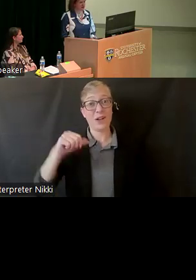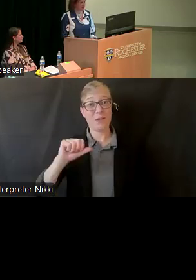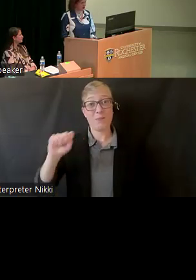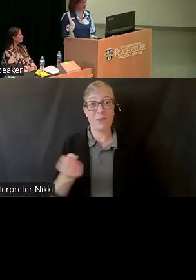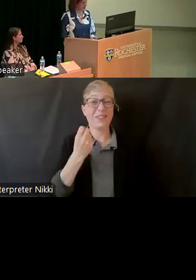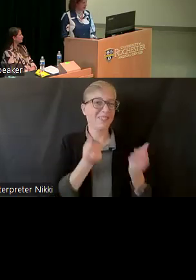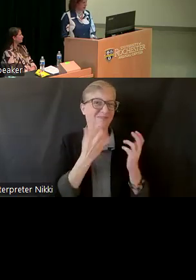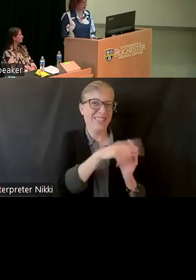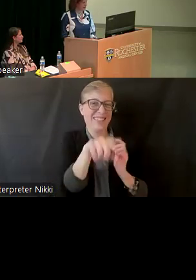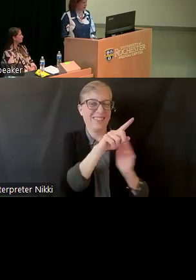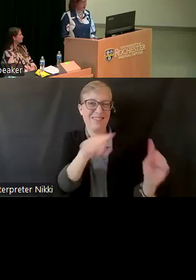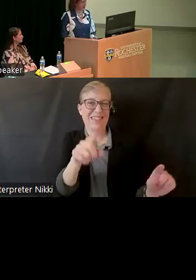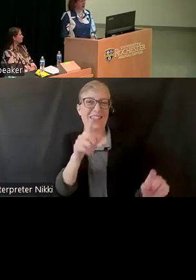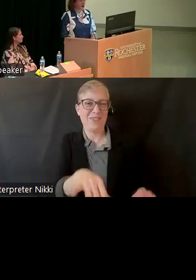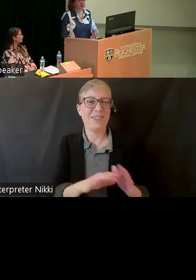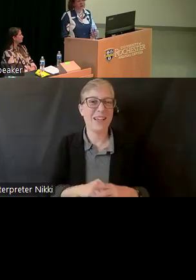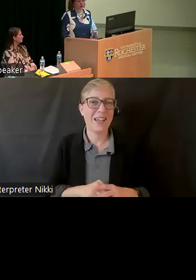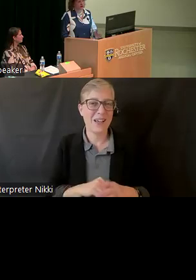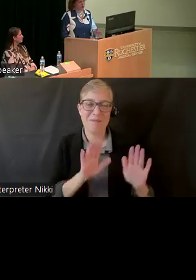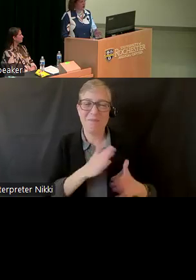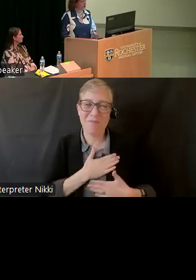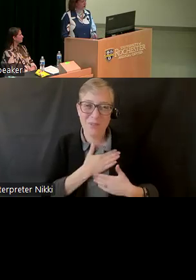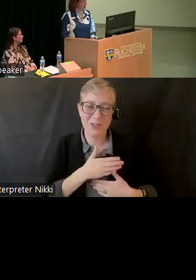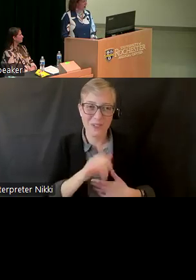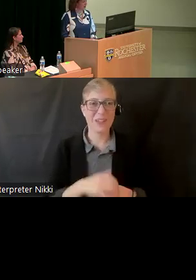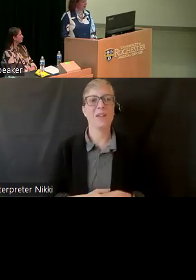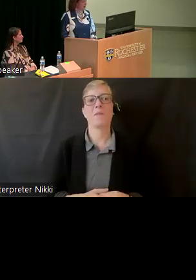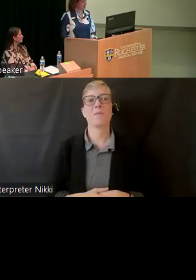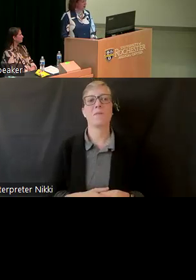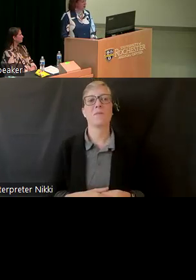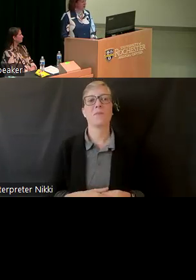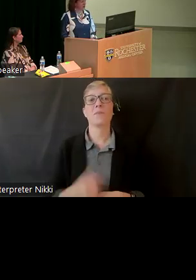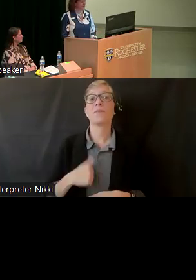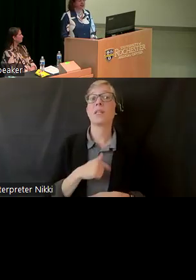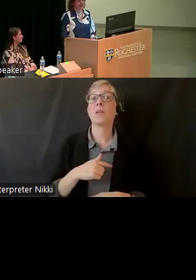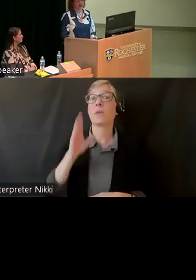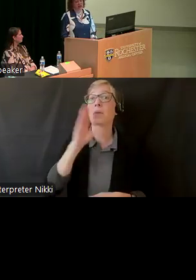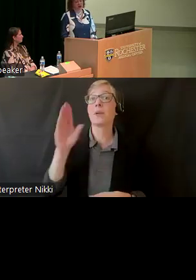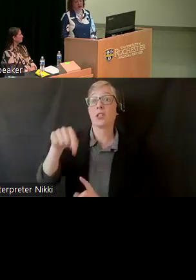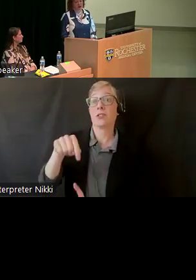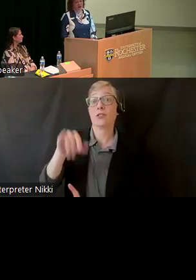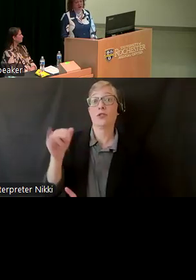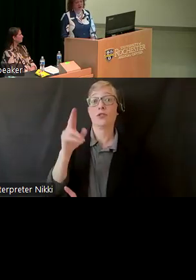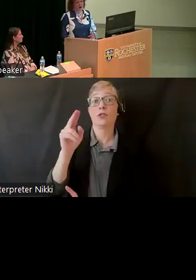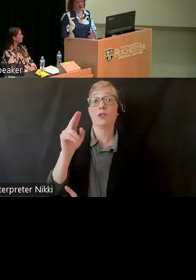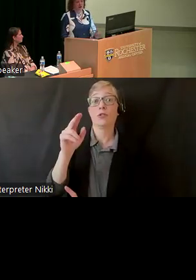all of those that attended uh first we're also having a seabbze picnic on January 7th so I'm